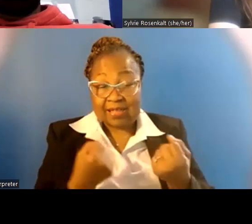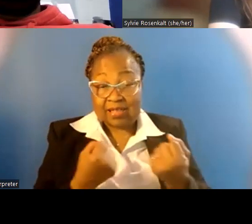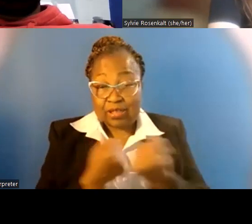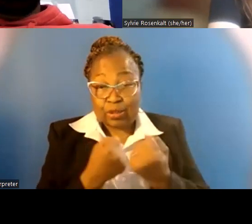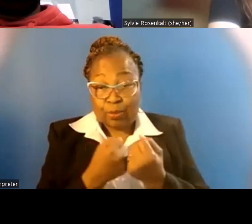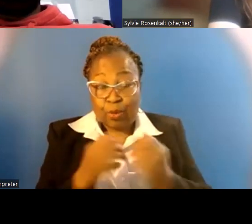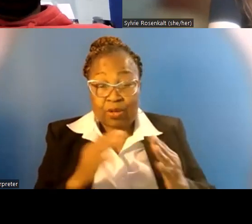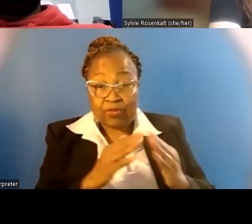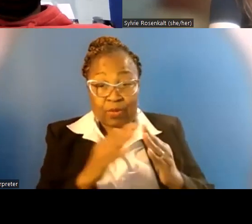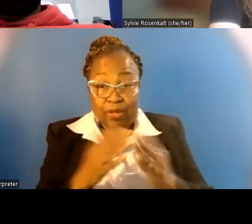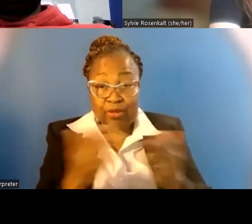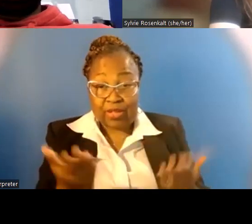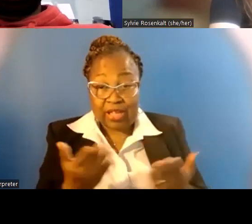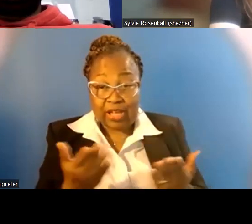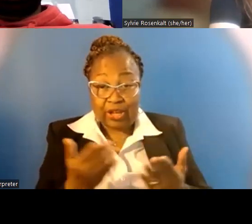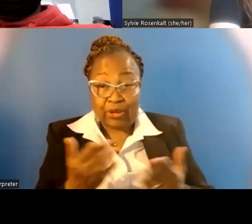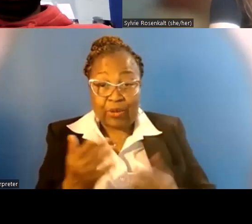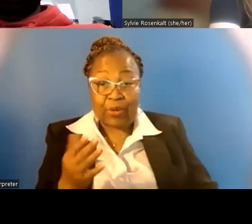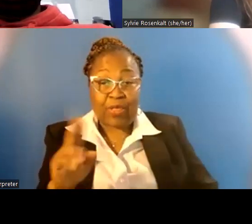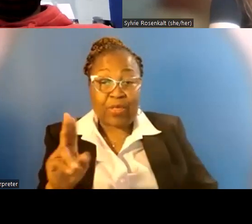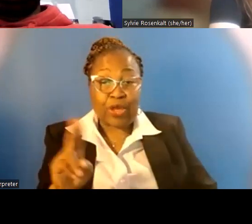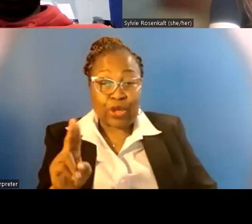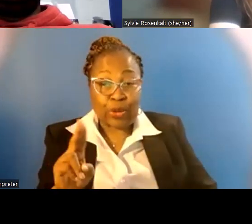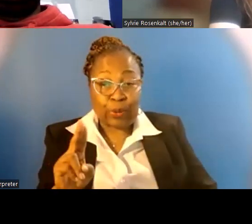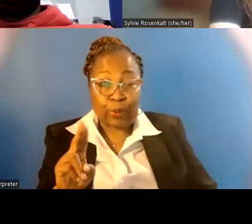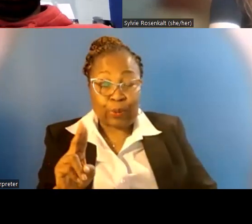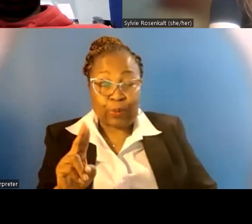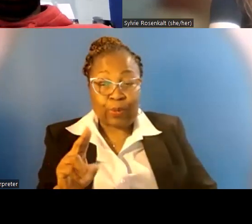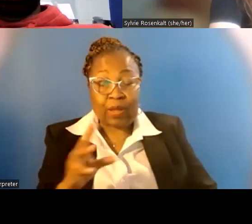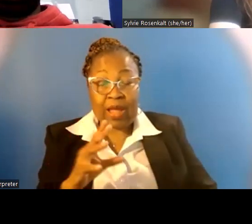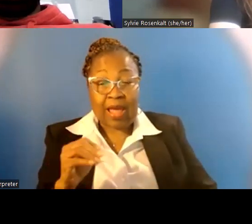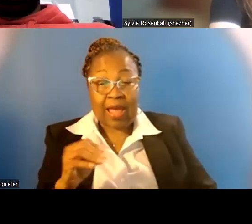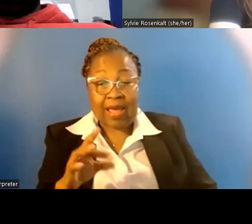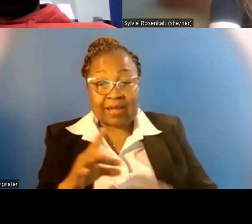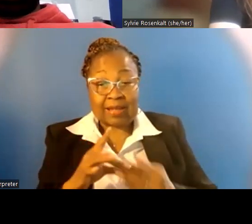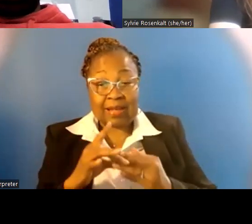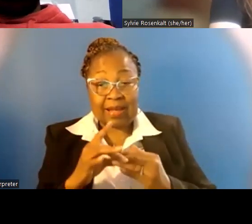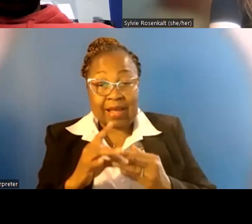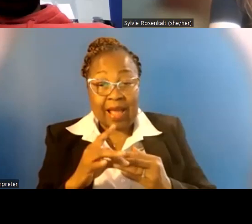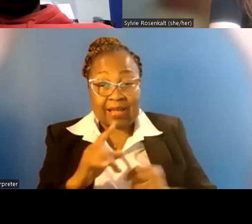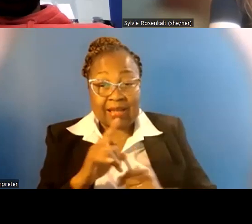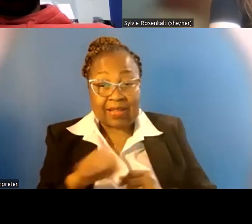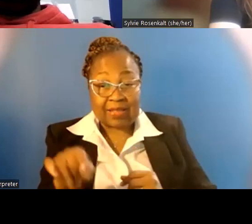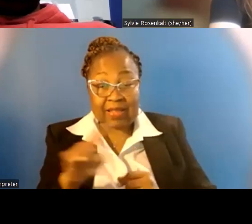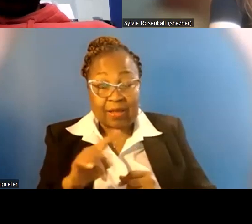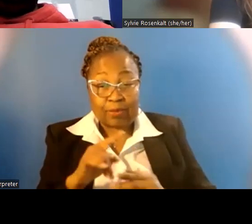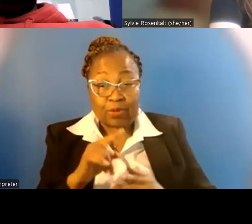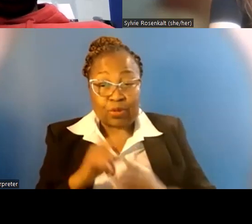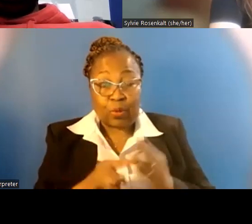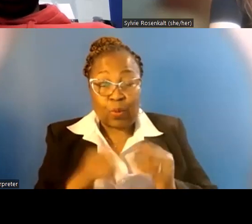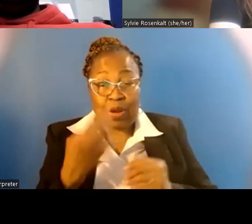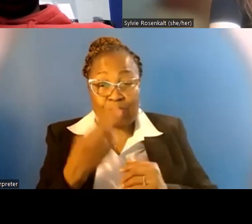at the UofM and then also guiding them to what resources they can use